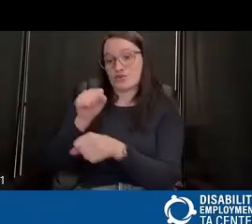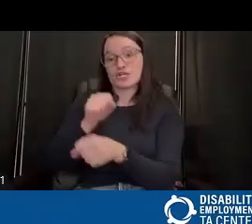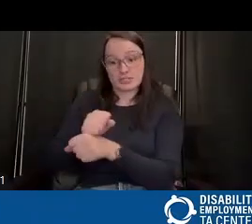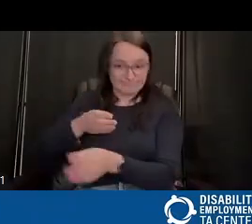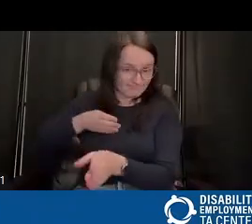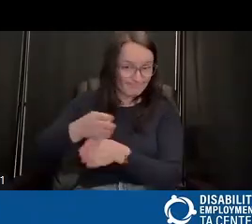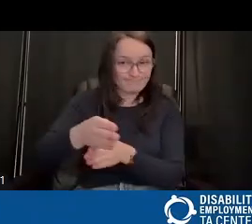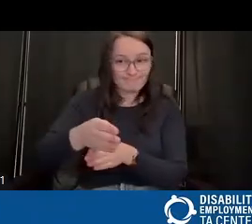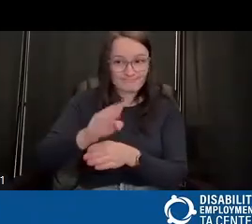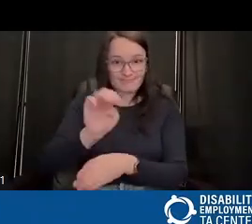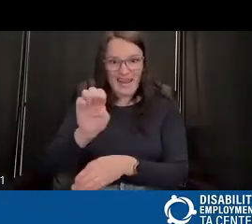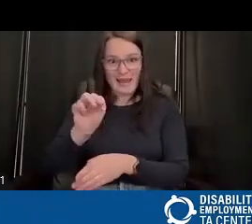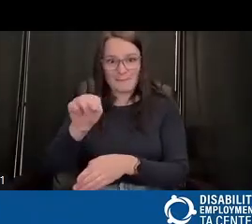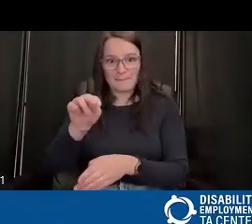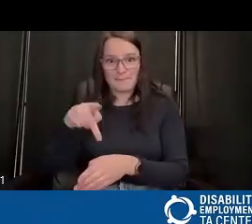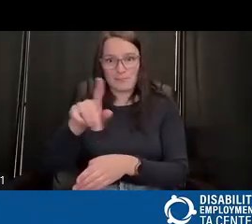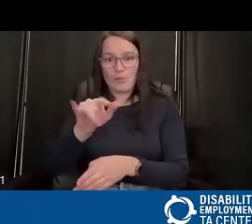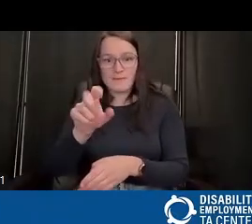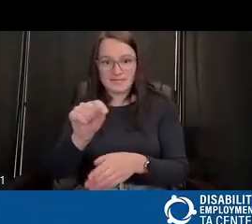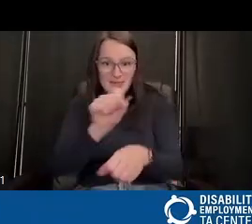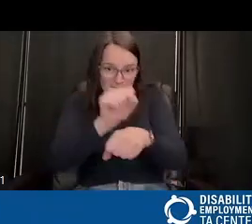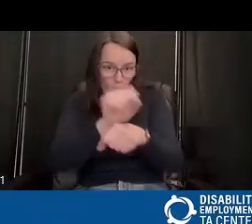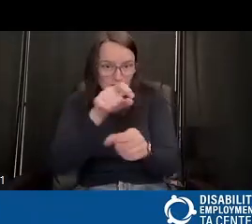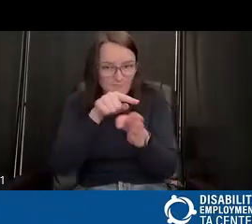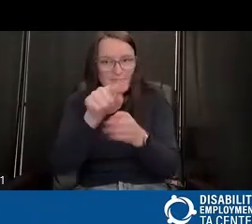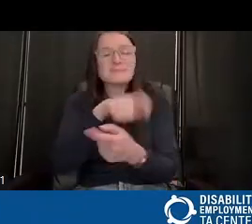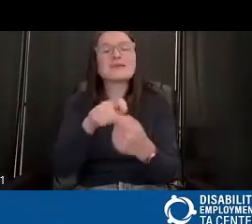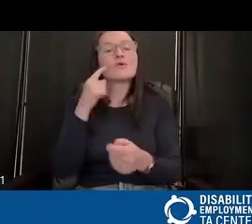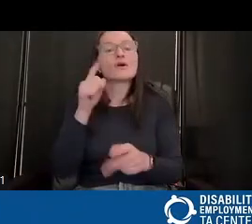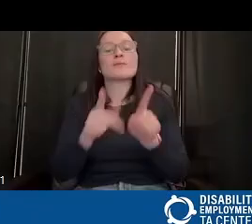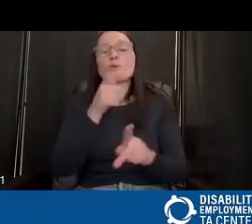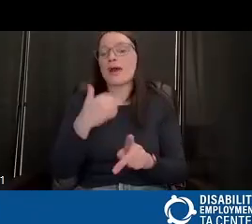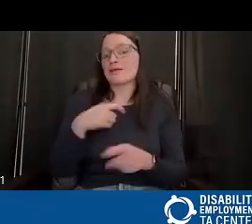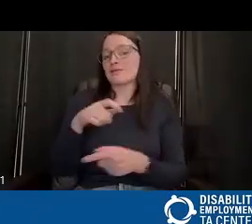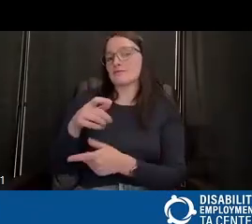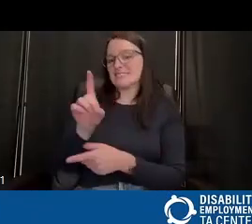with significant disabilities dating clear back into the late 80s. So, I I guess I'm rather long